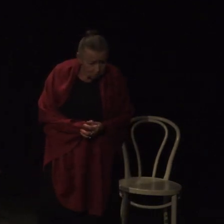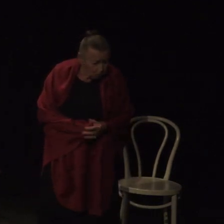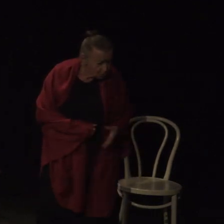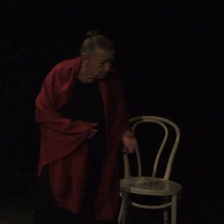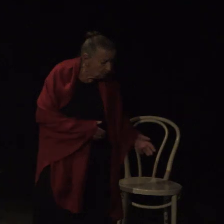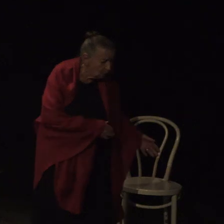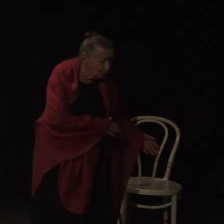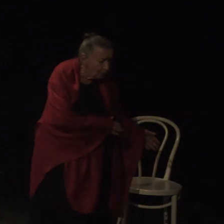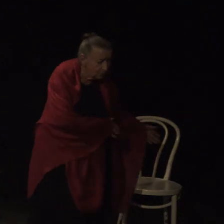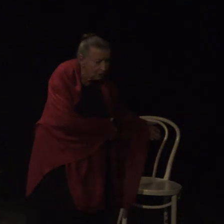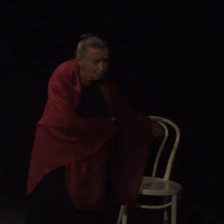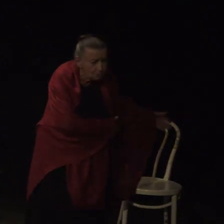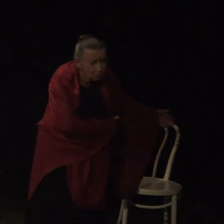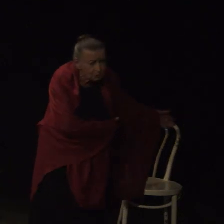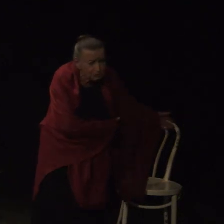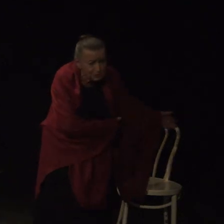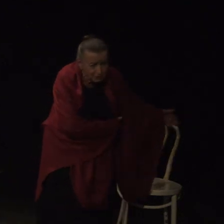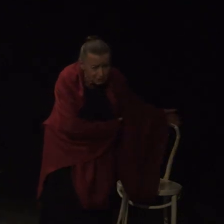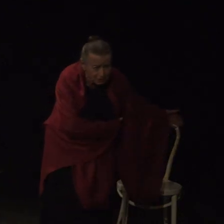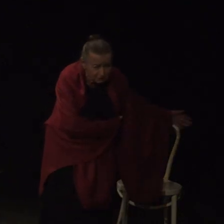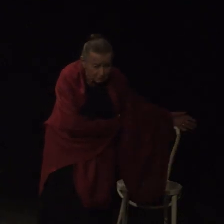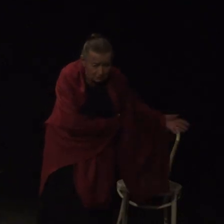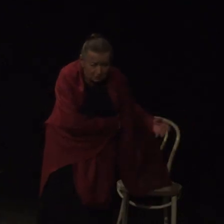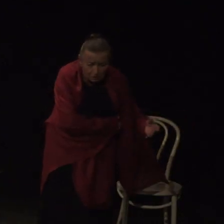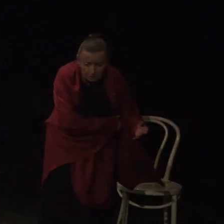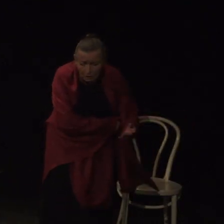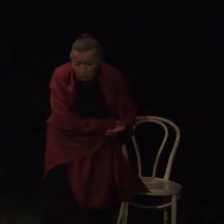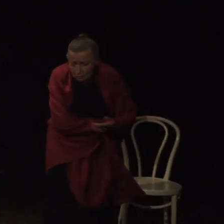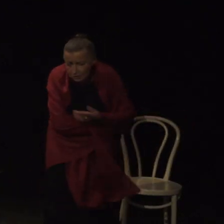After a while of silent watching, hidden behind his tree,